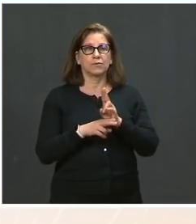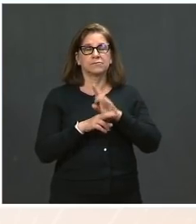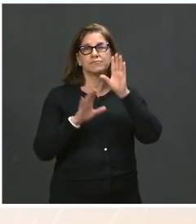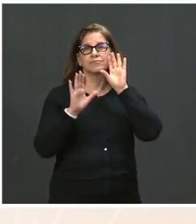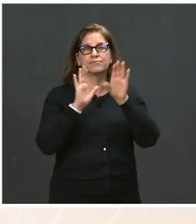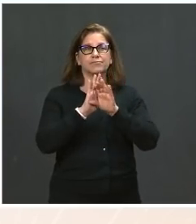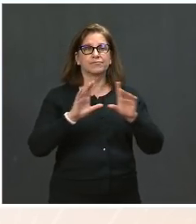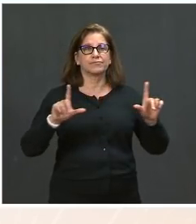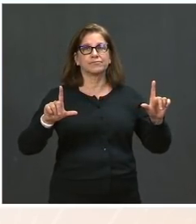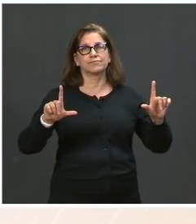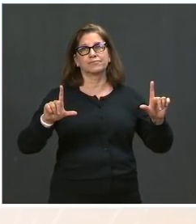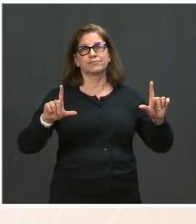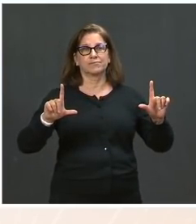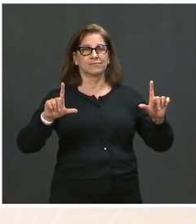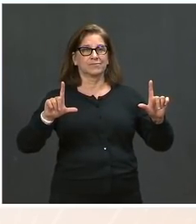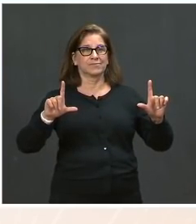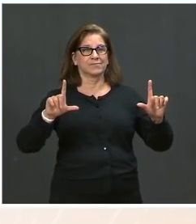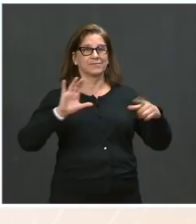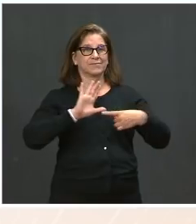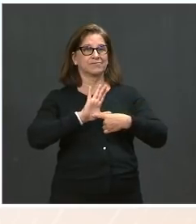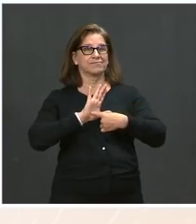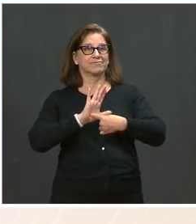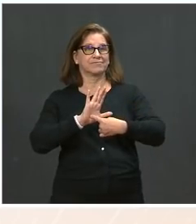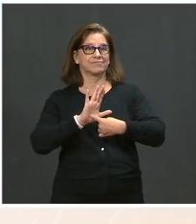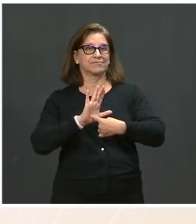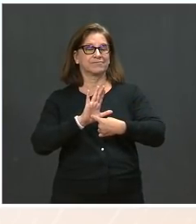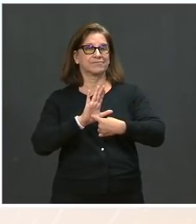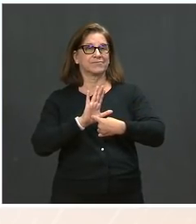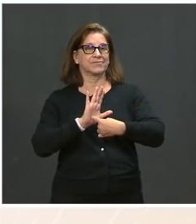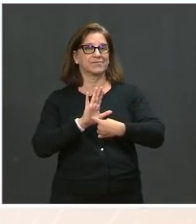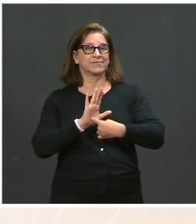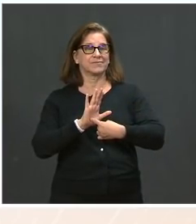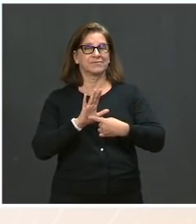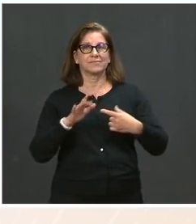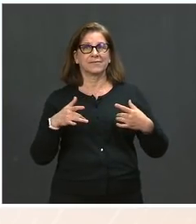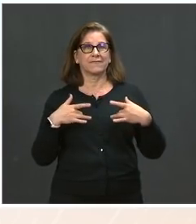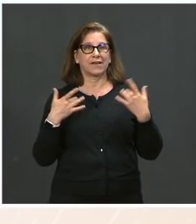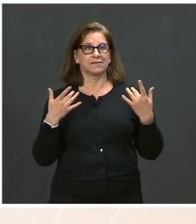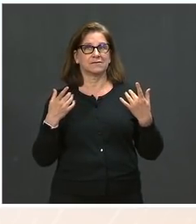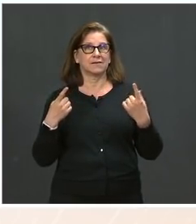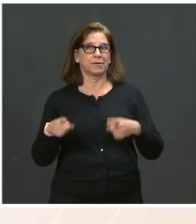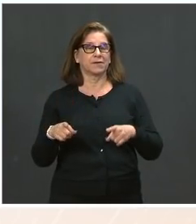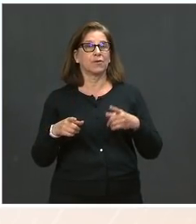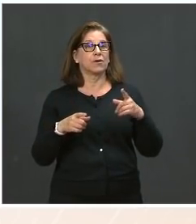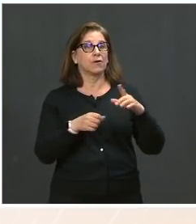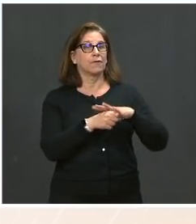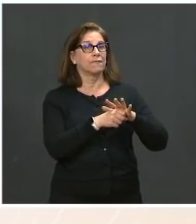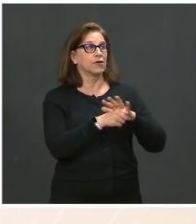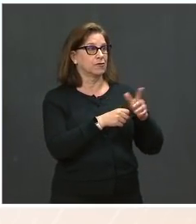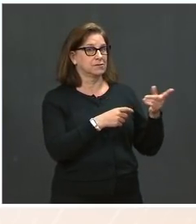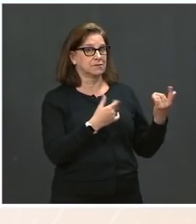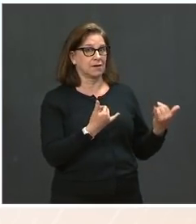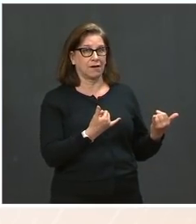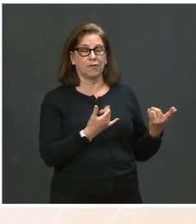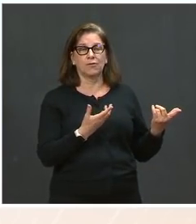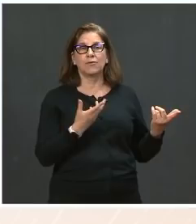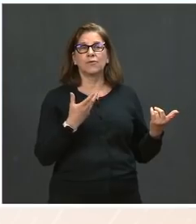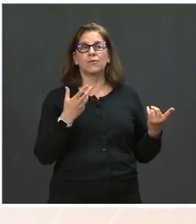at the appropriate time when COVID allows. I don't know when that will be, but that certainly would be something I know the President would support.